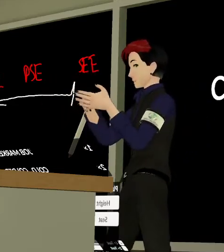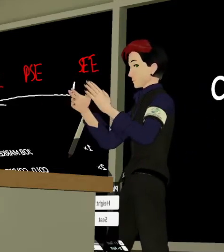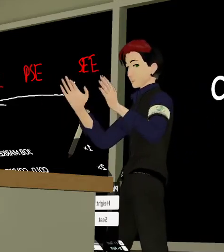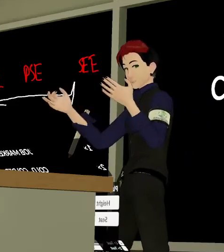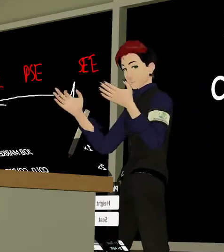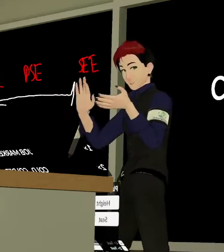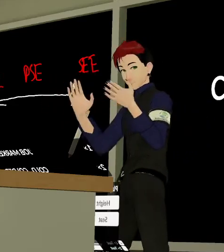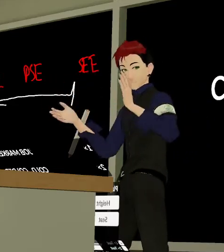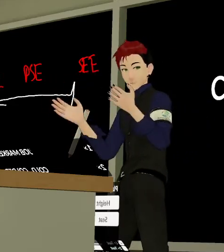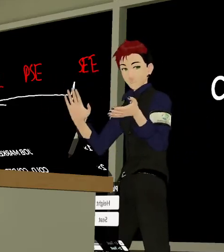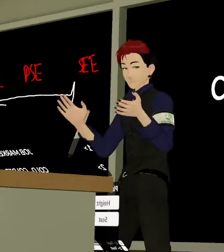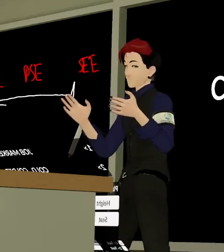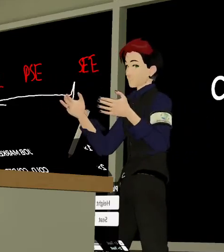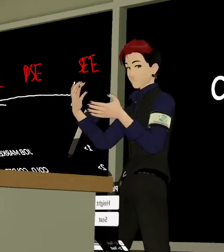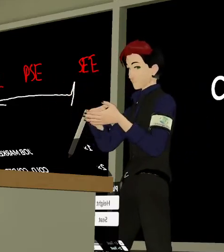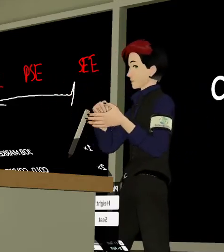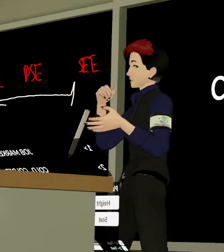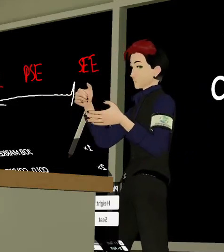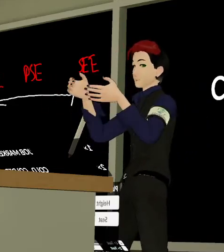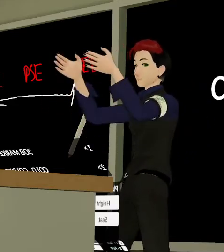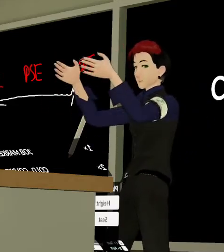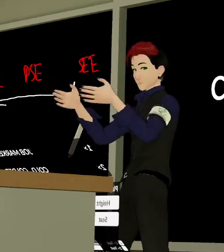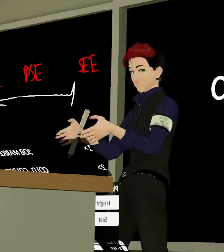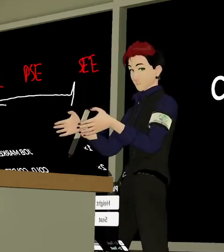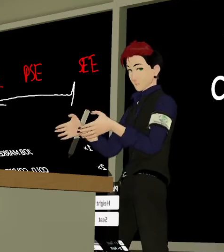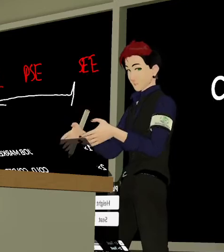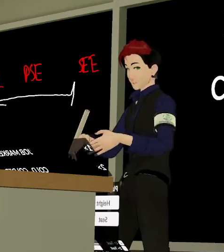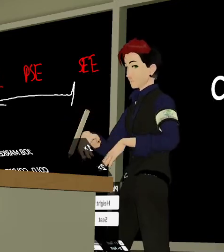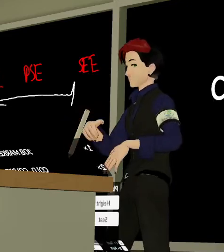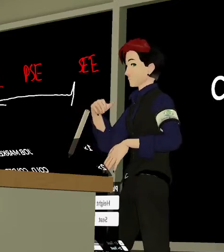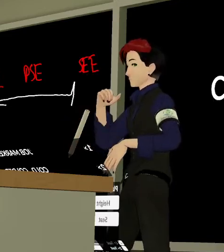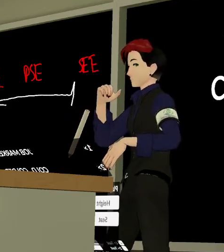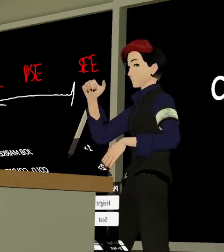it means comparison again it's not 'er'